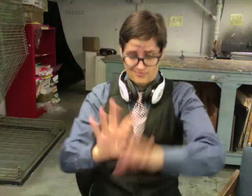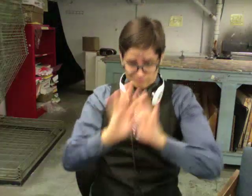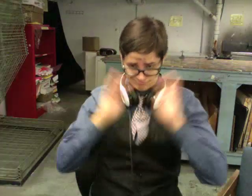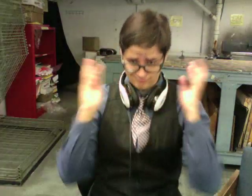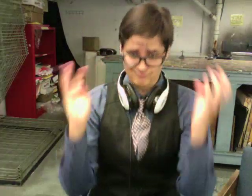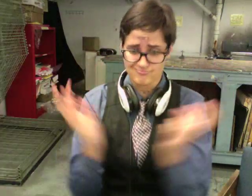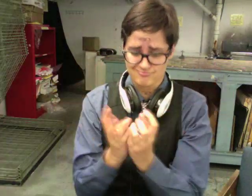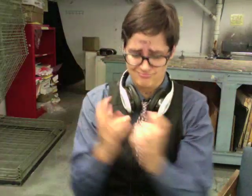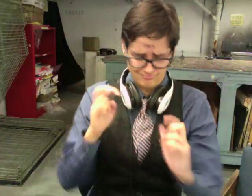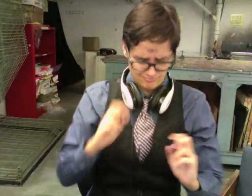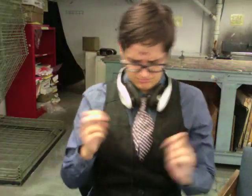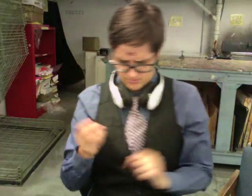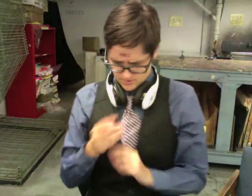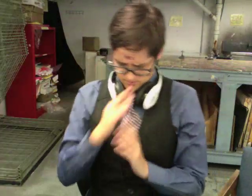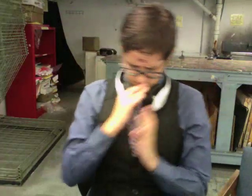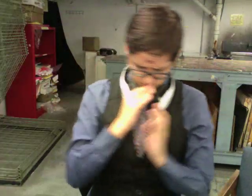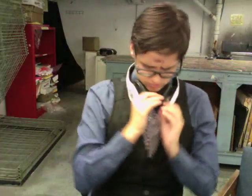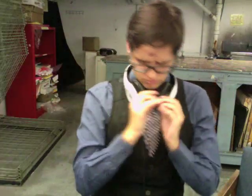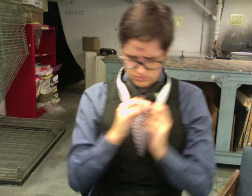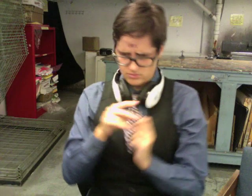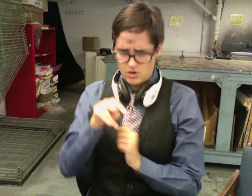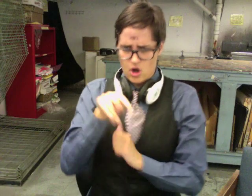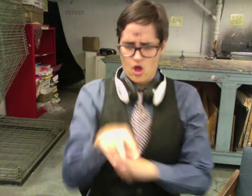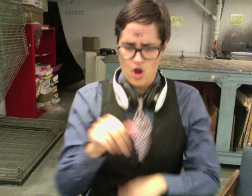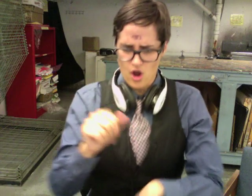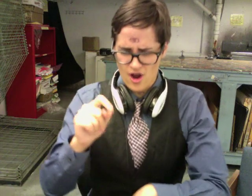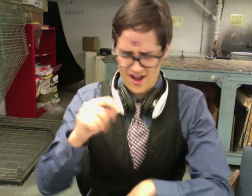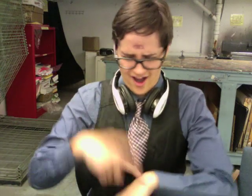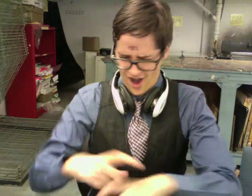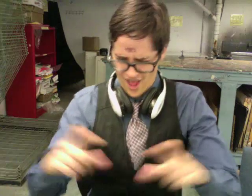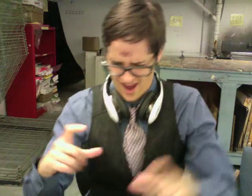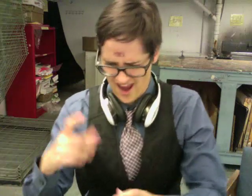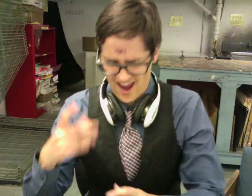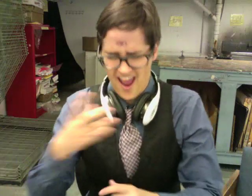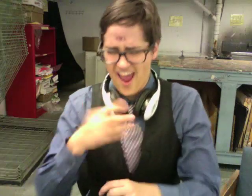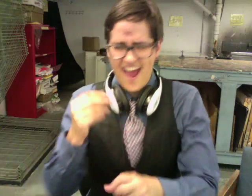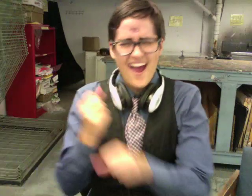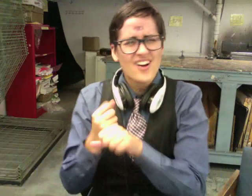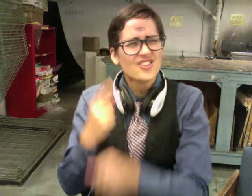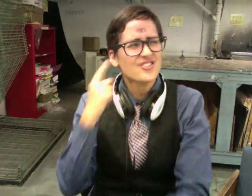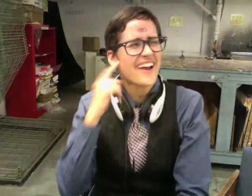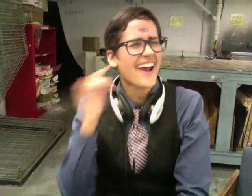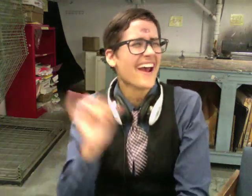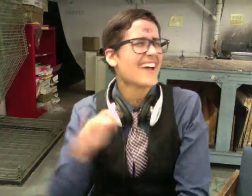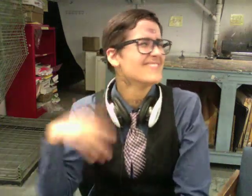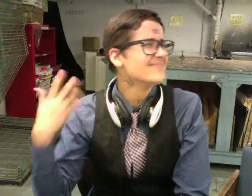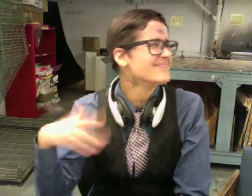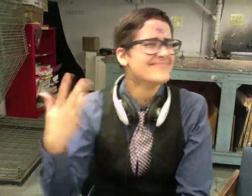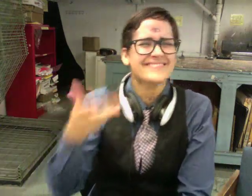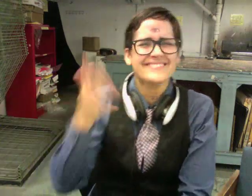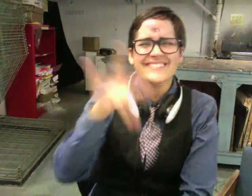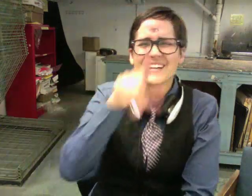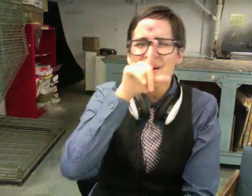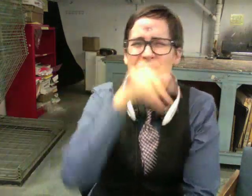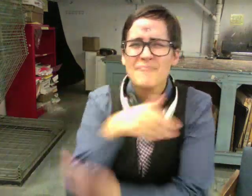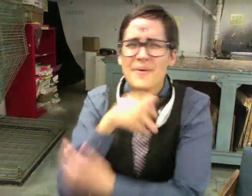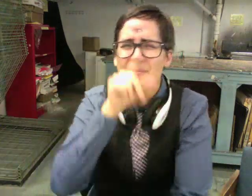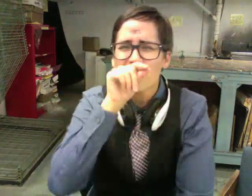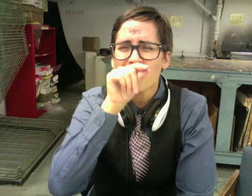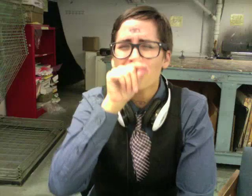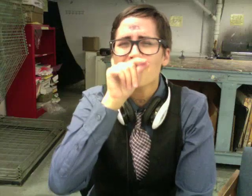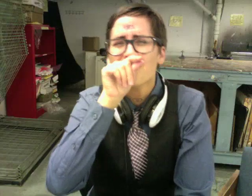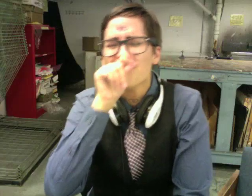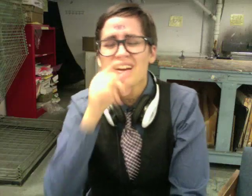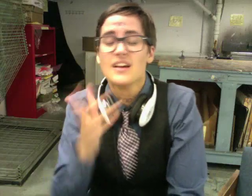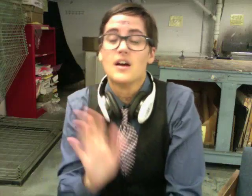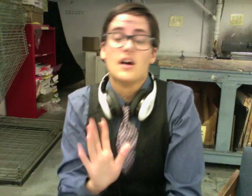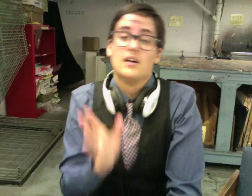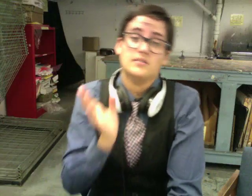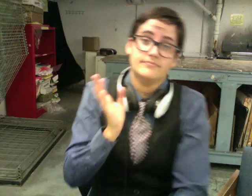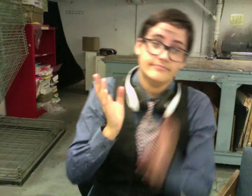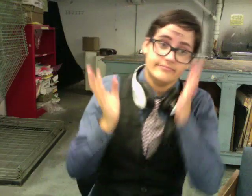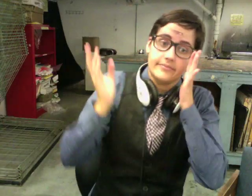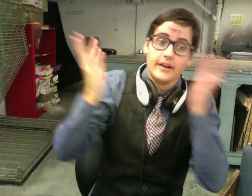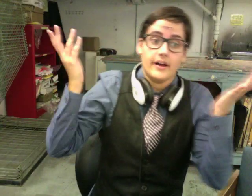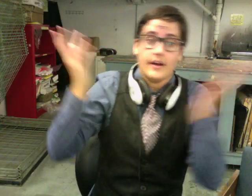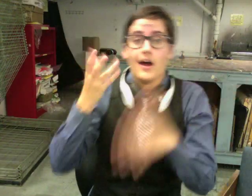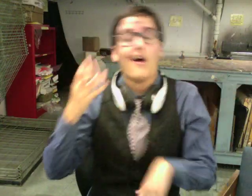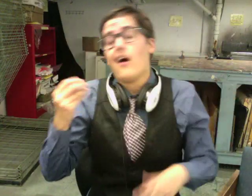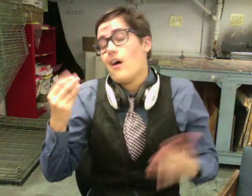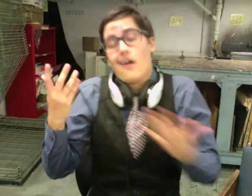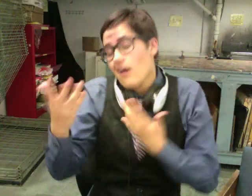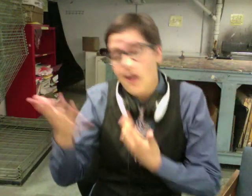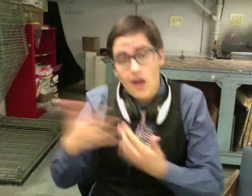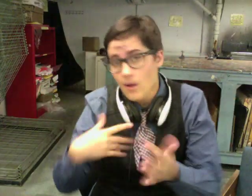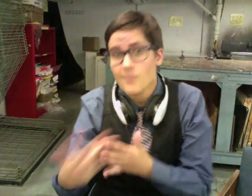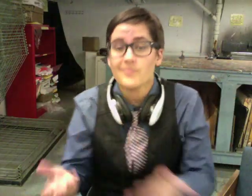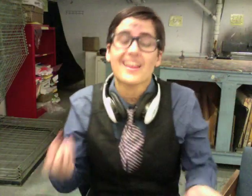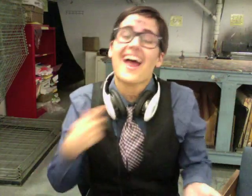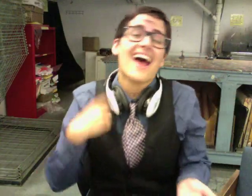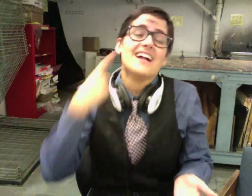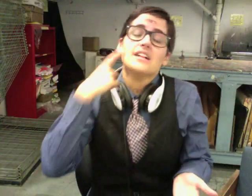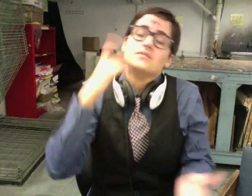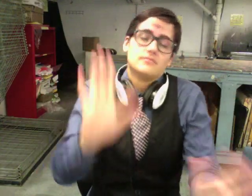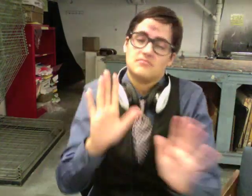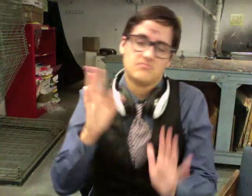clock, staring at it, murmuring, and cooing. Still. We must be grateful to have the sun